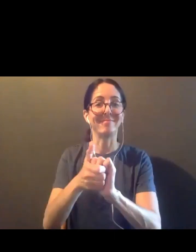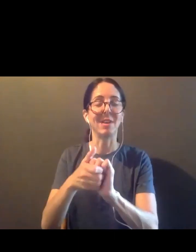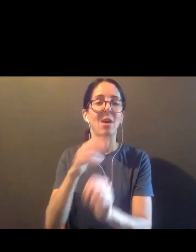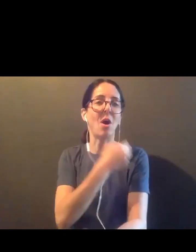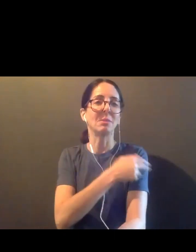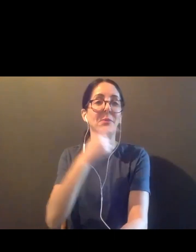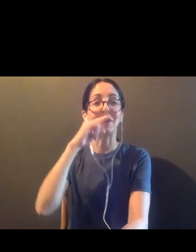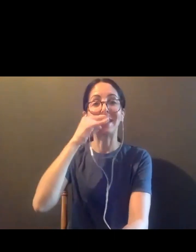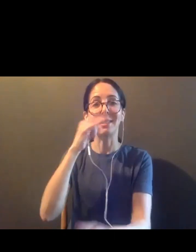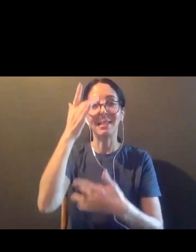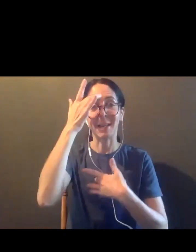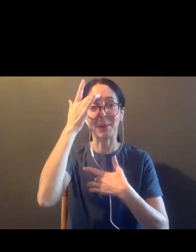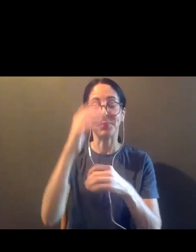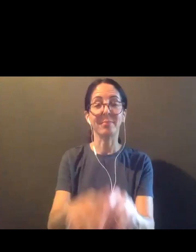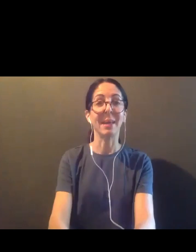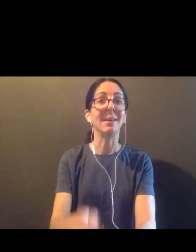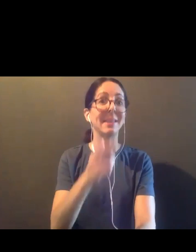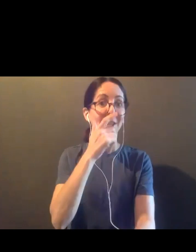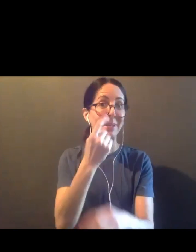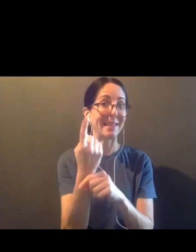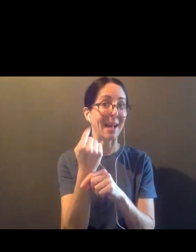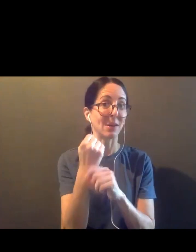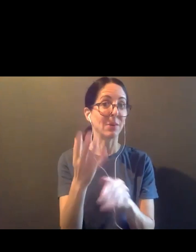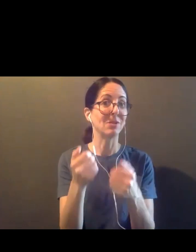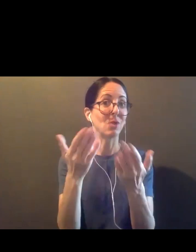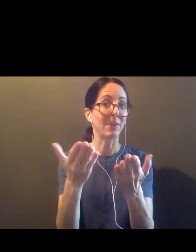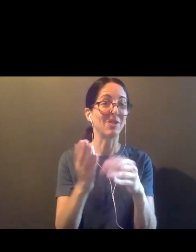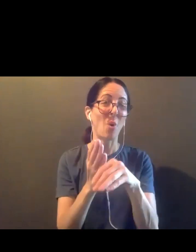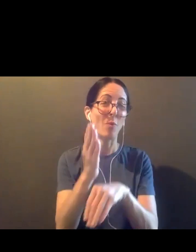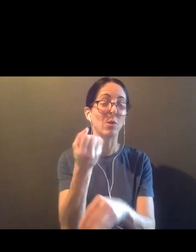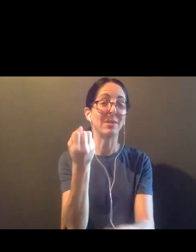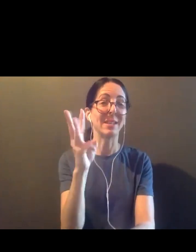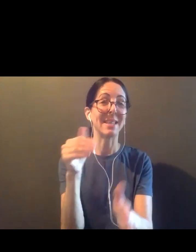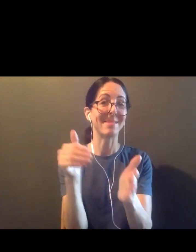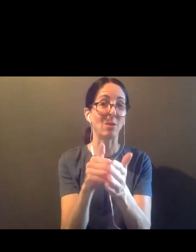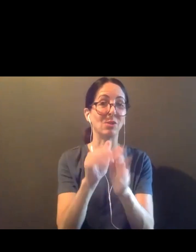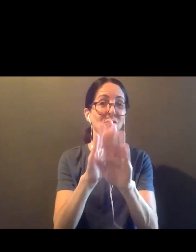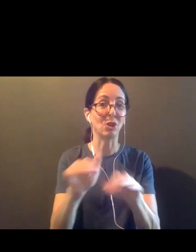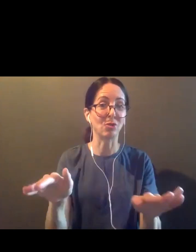Interesting to note, the last year we served just over 16,000 children in our region, and